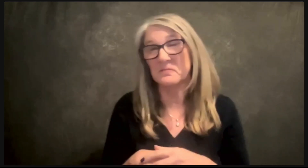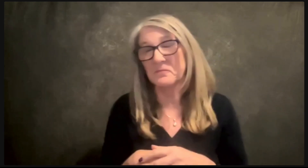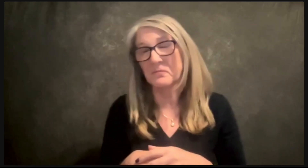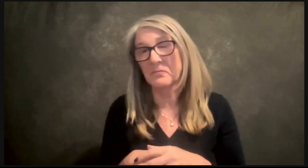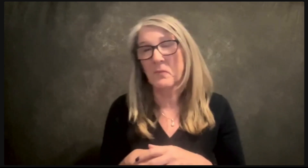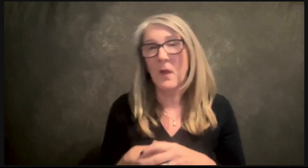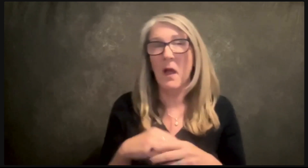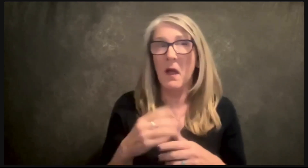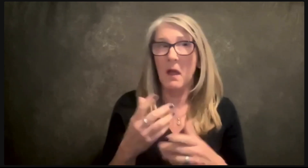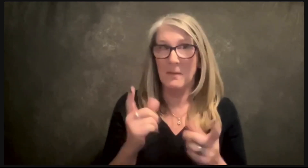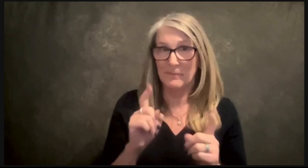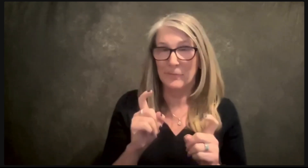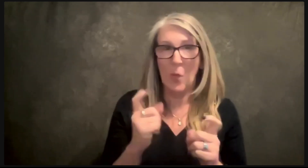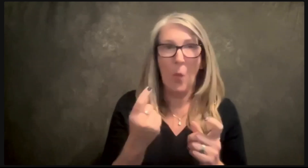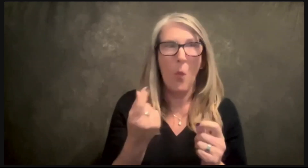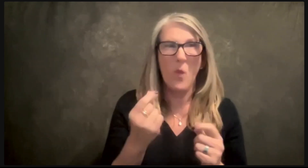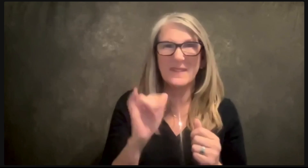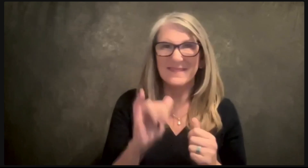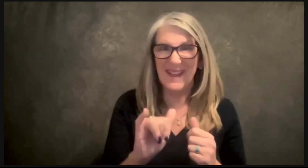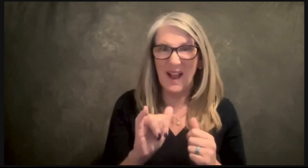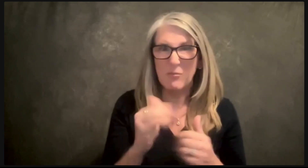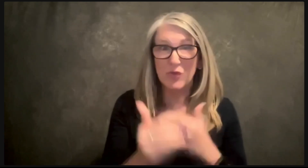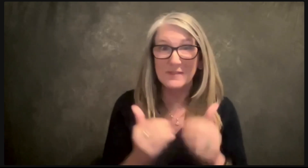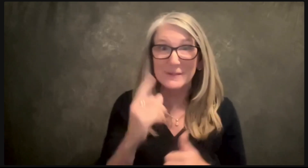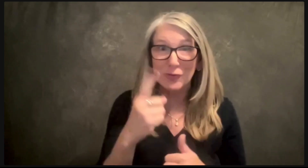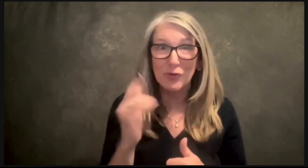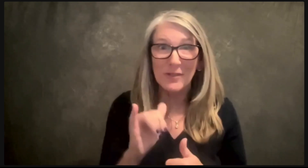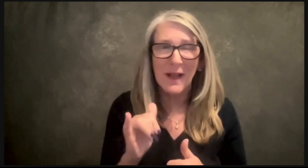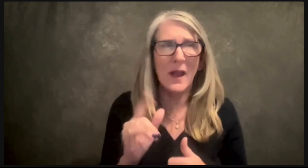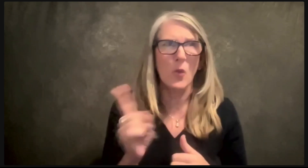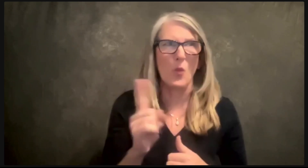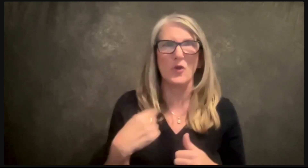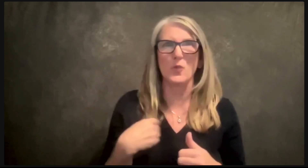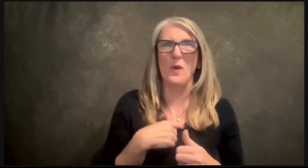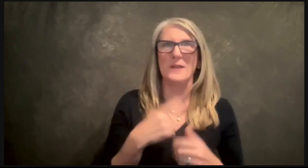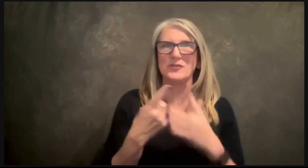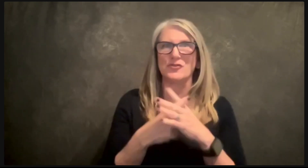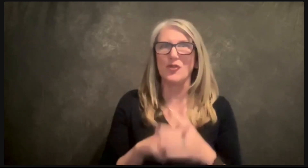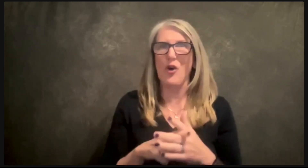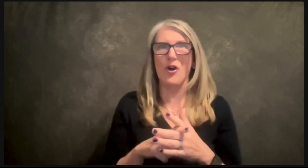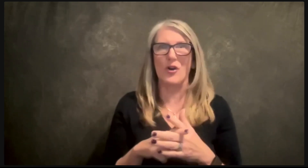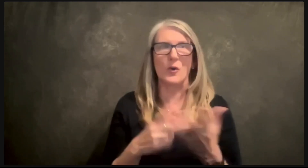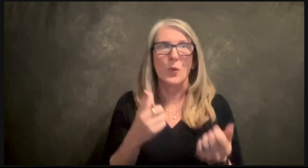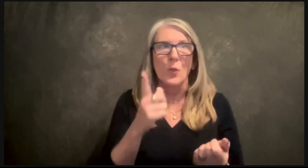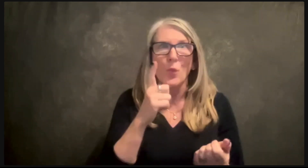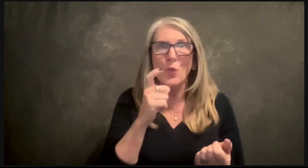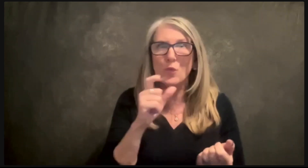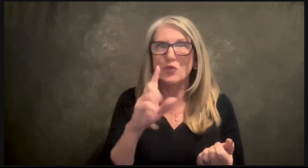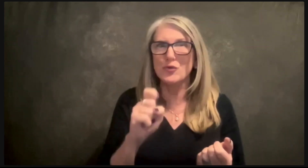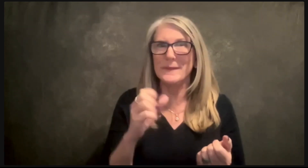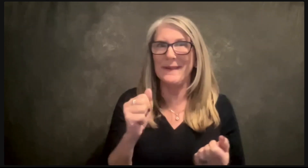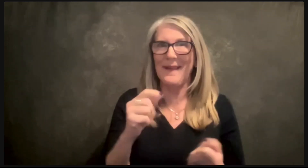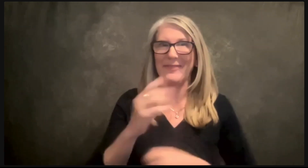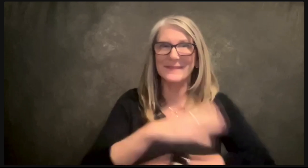We encourage you to start with a campus-wide policy. So let's think about what that process looks like,